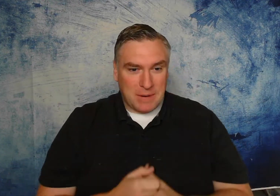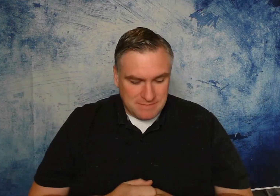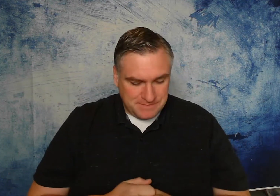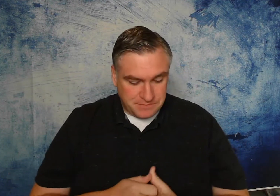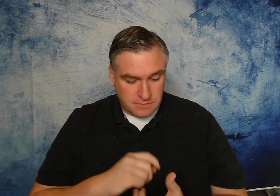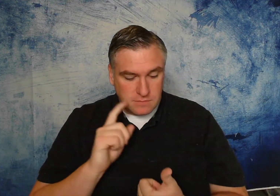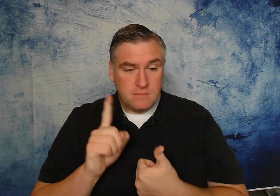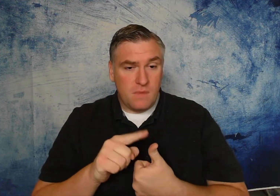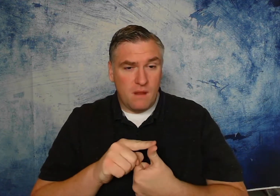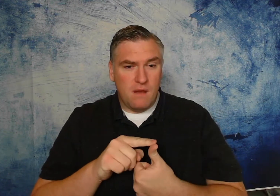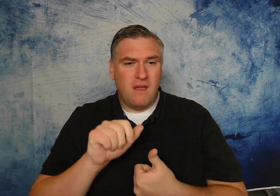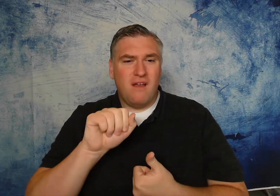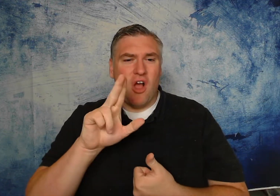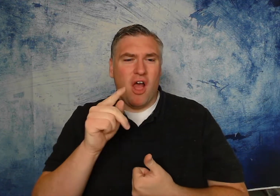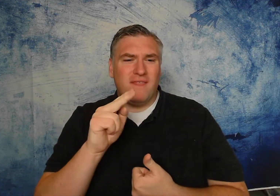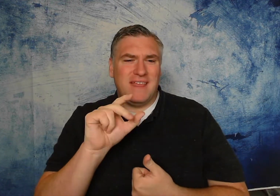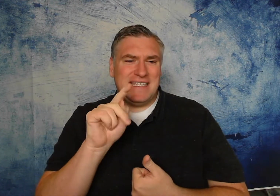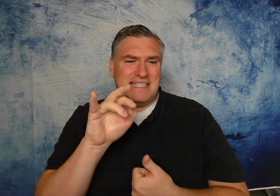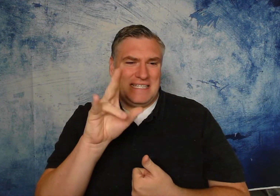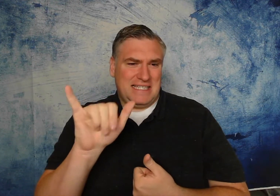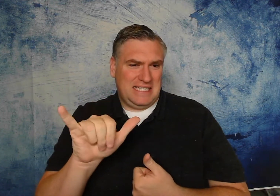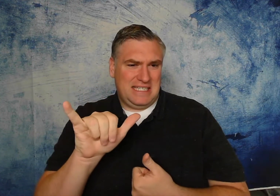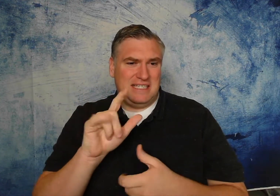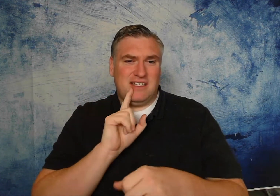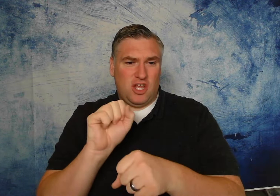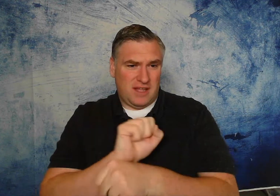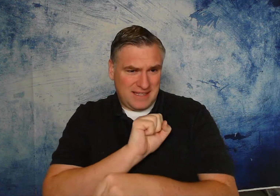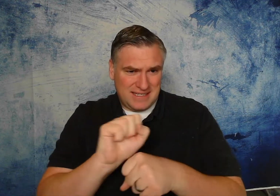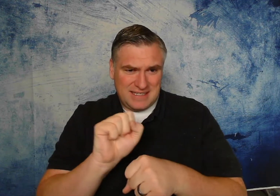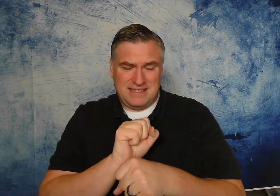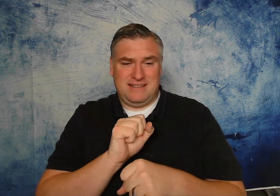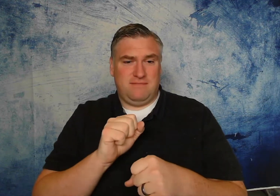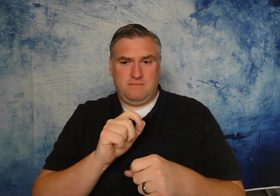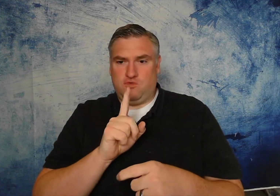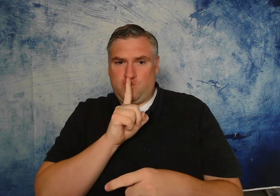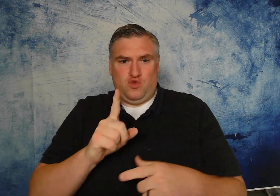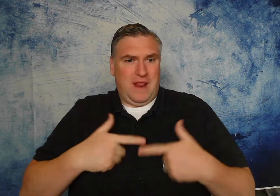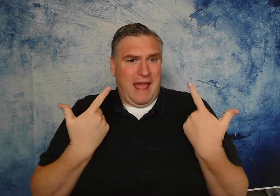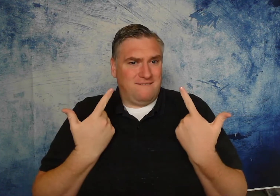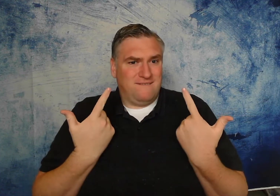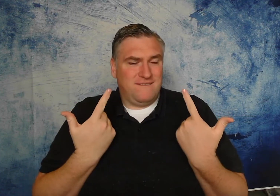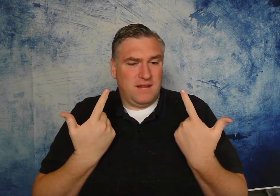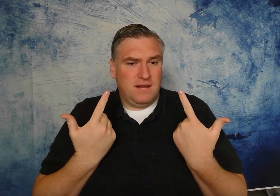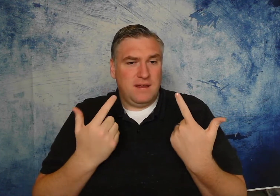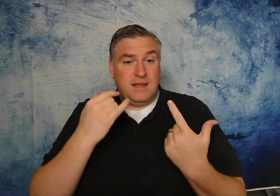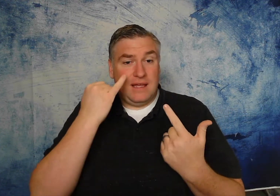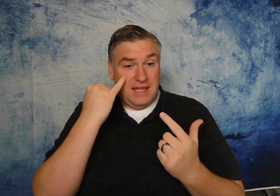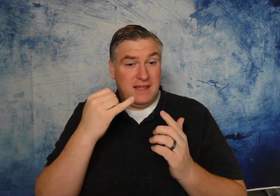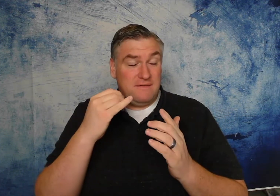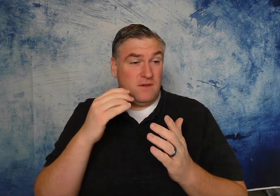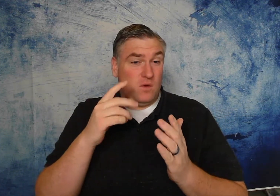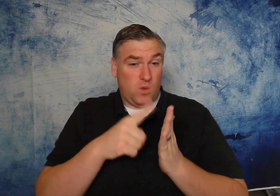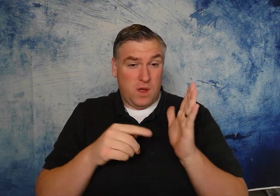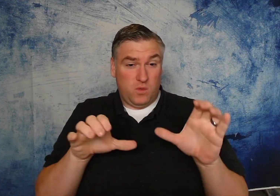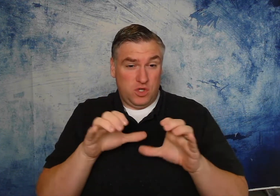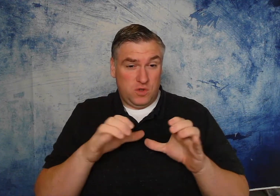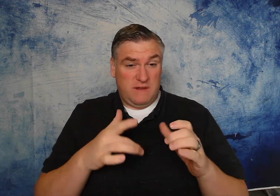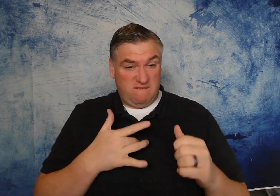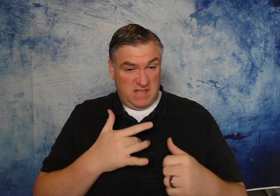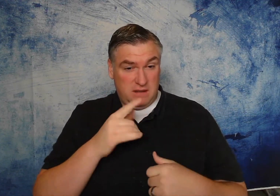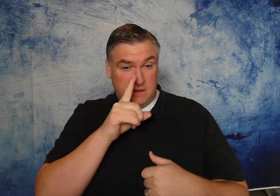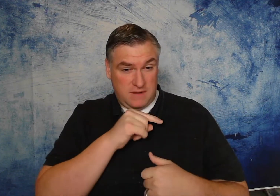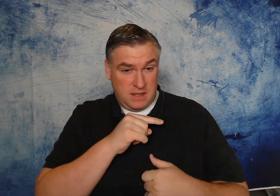So here's all the tips from the researcher! Authenticity - real life. If what we're doing